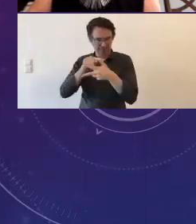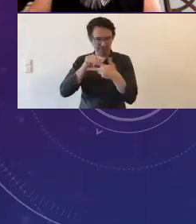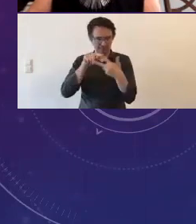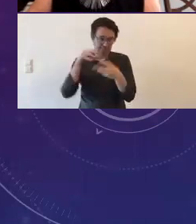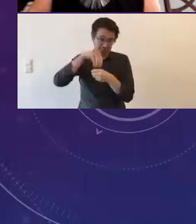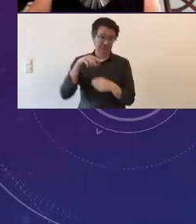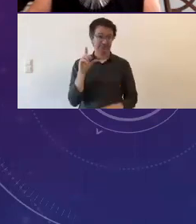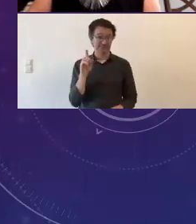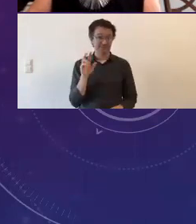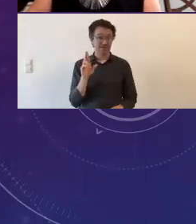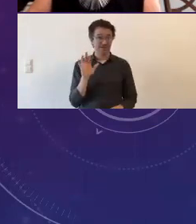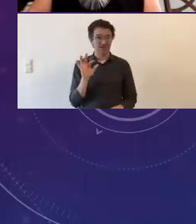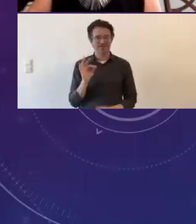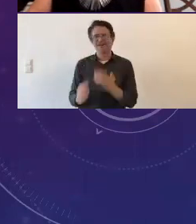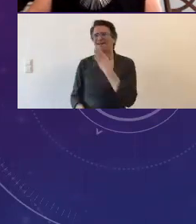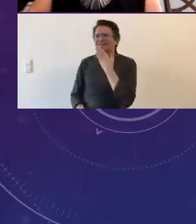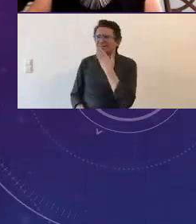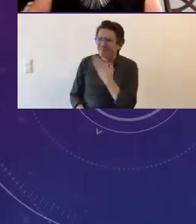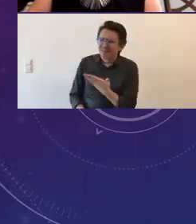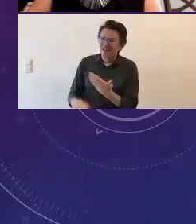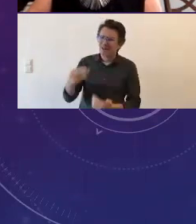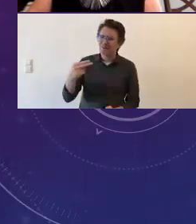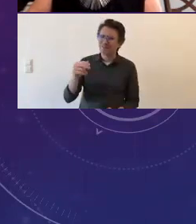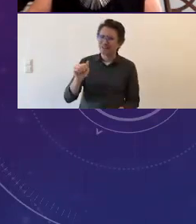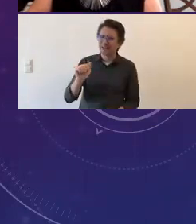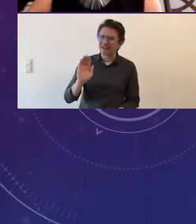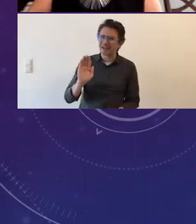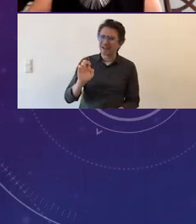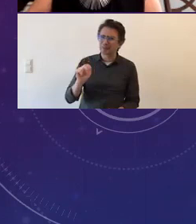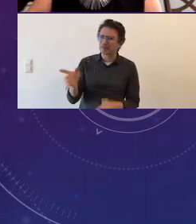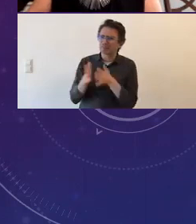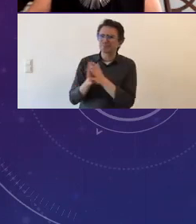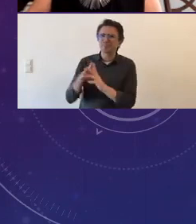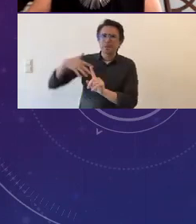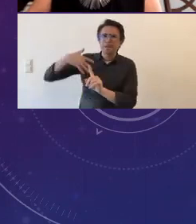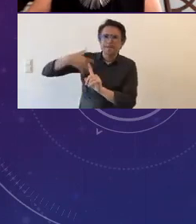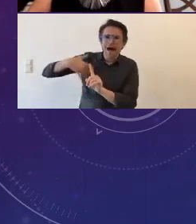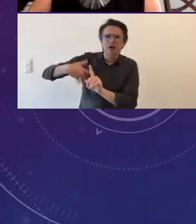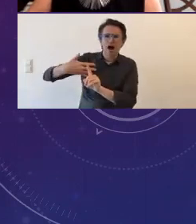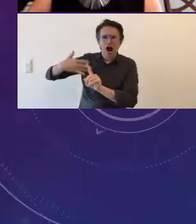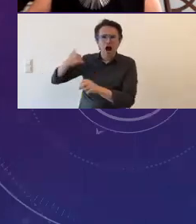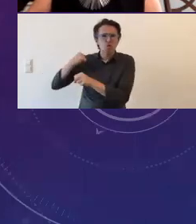from Louisiana just outside of the town of New Orleans and I grew up using sign